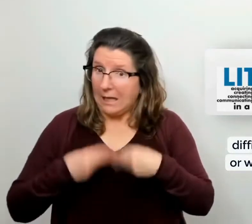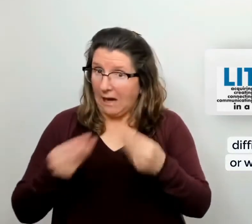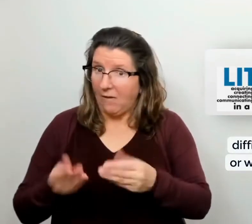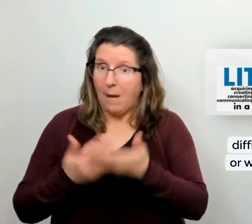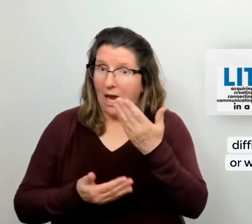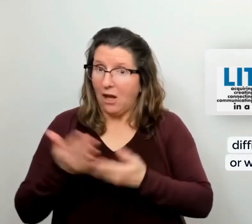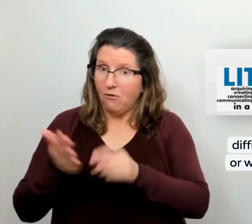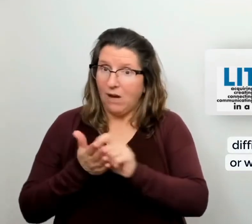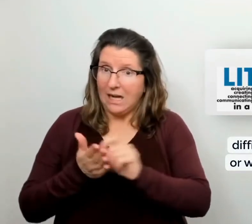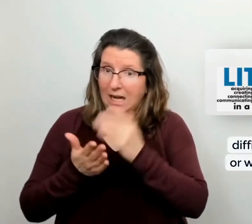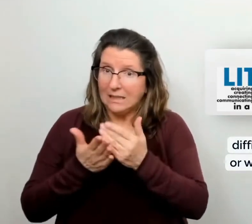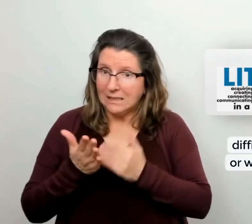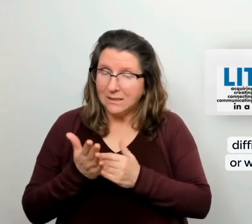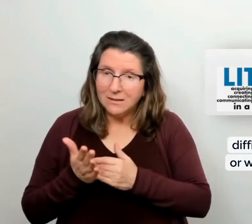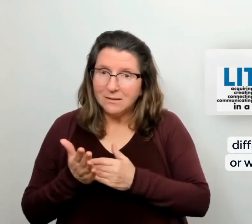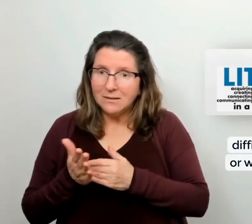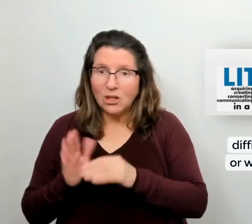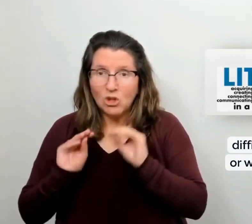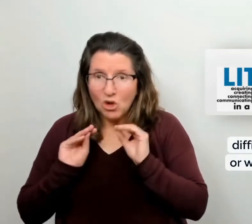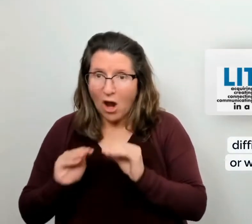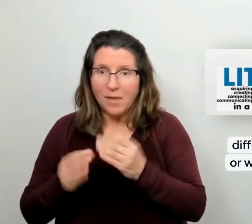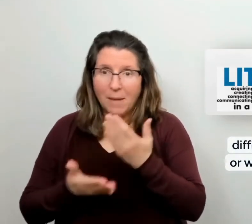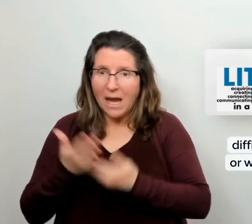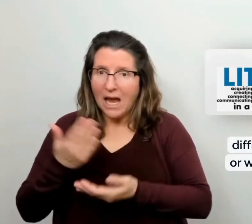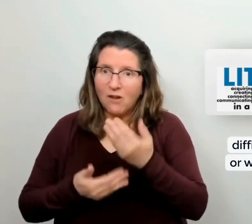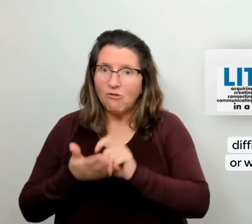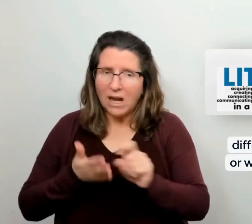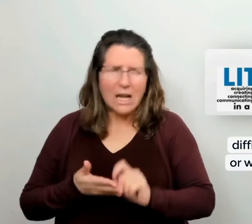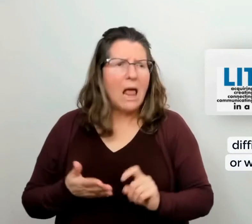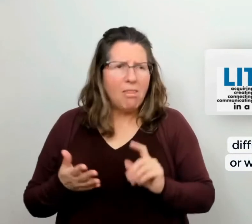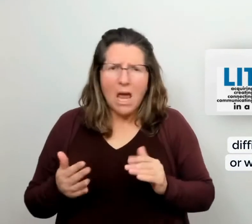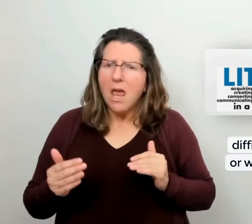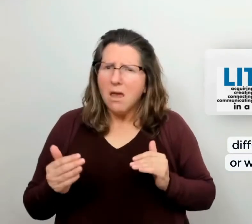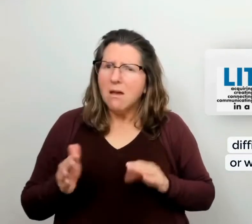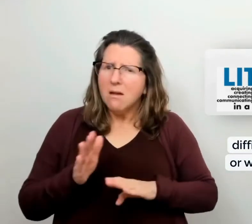So we did some handwriting lessons. We worked on their physical ability to write on paper.